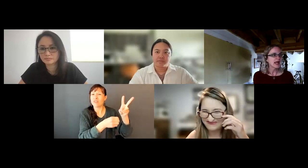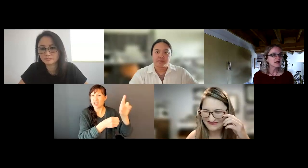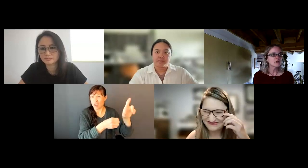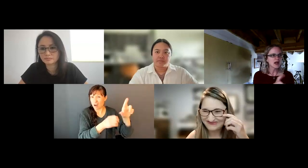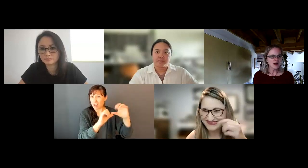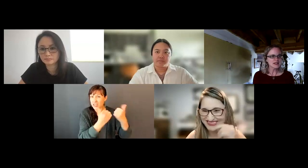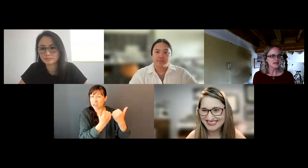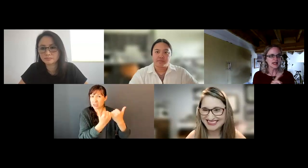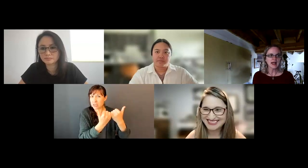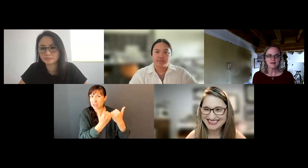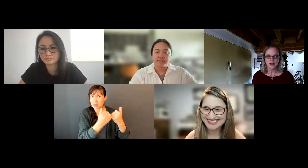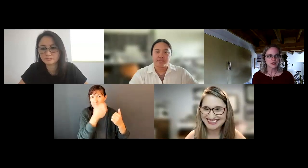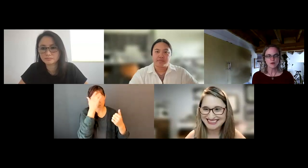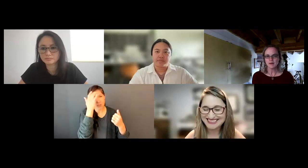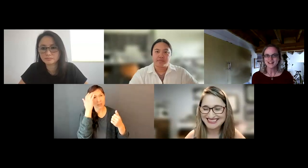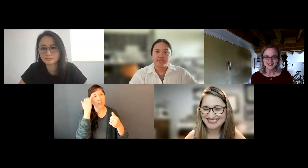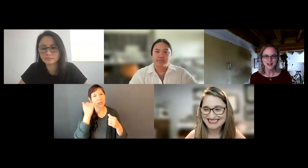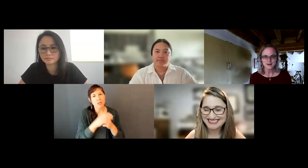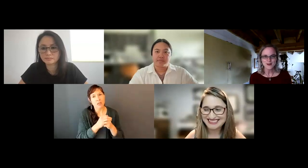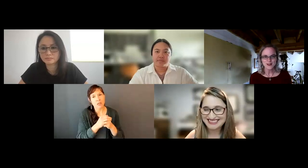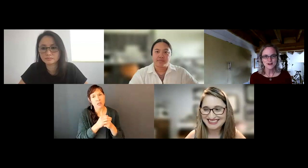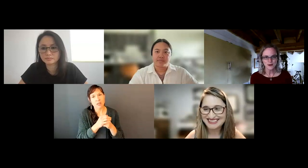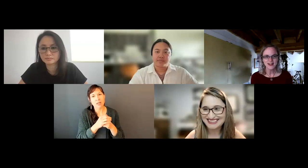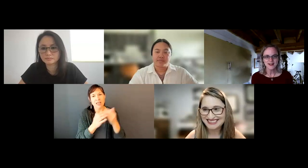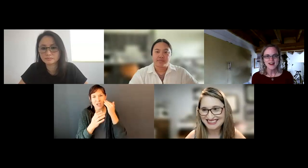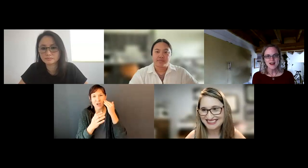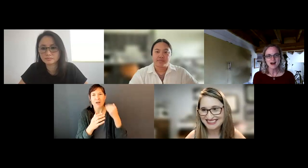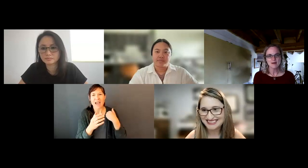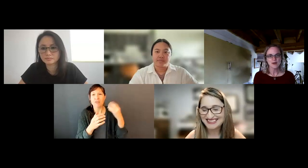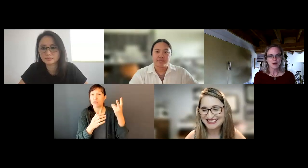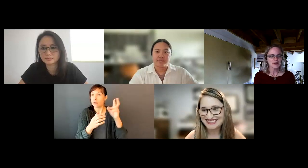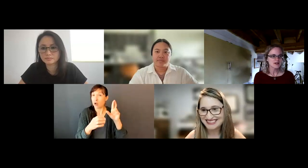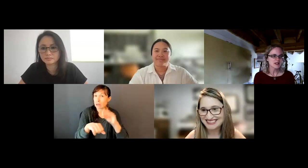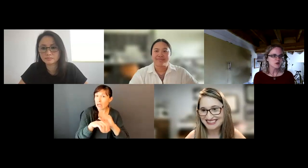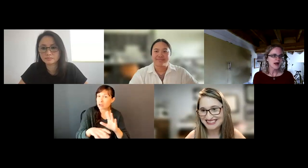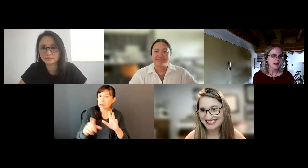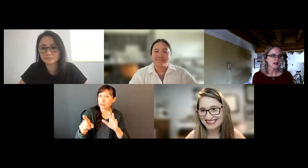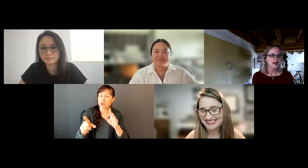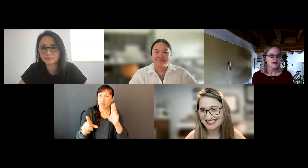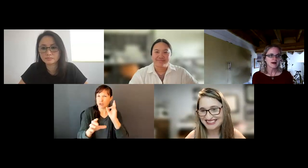And we often even have vocational rehabilitation counselors that join the webinars as well.